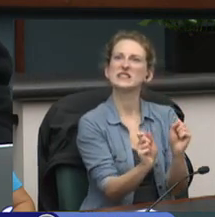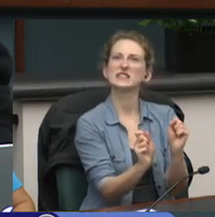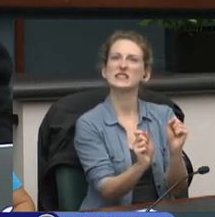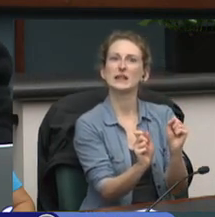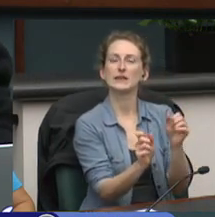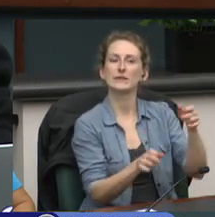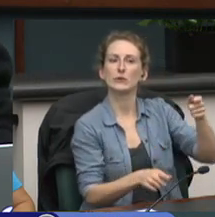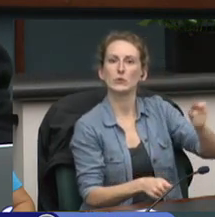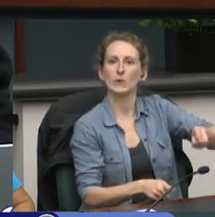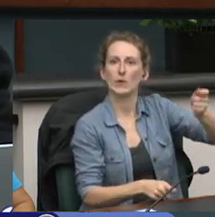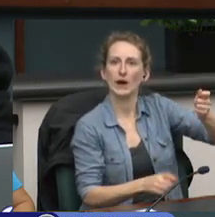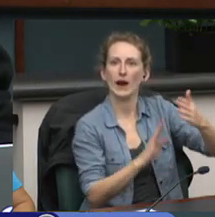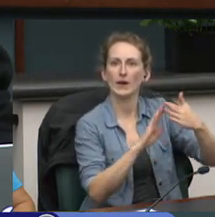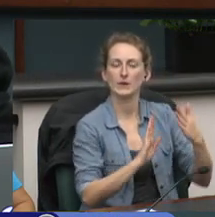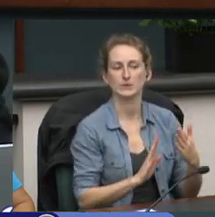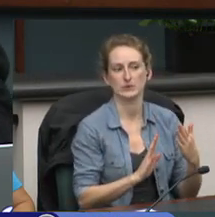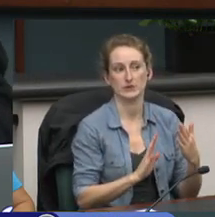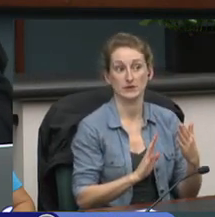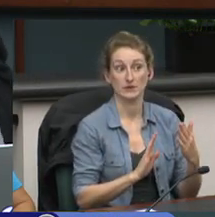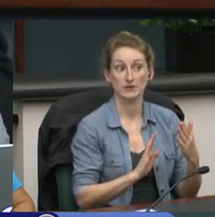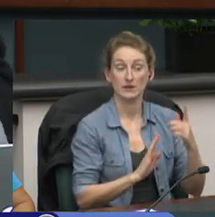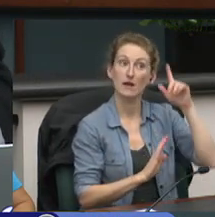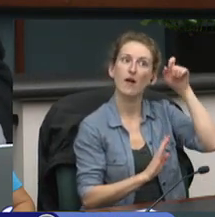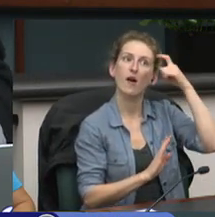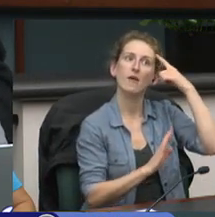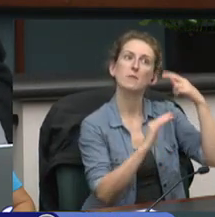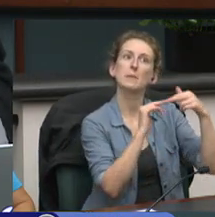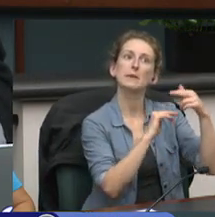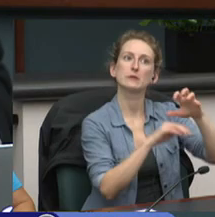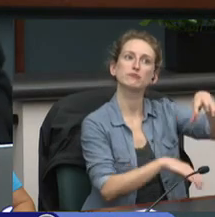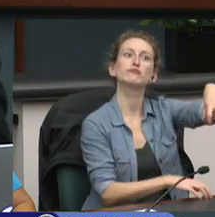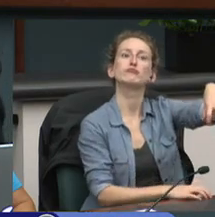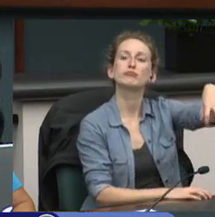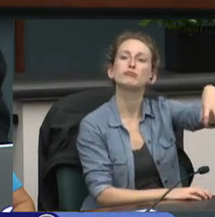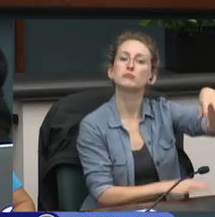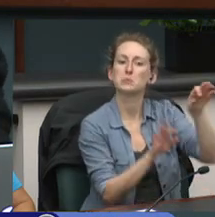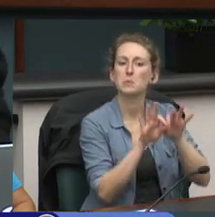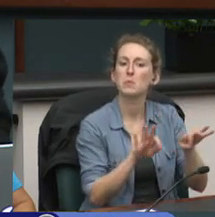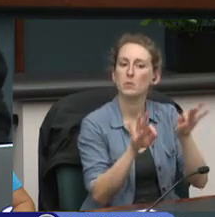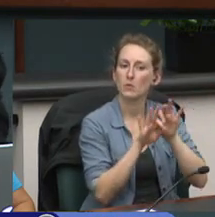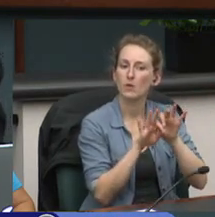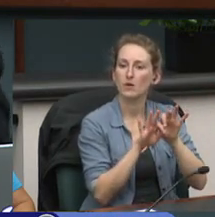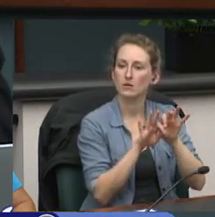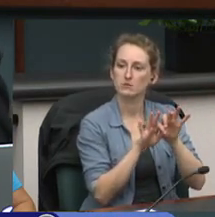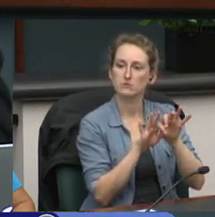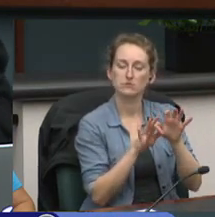and it creates an anchor for all of the kinds of activity saving the courthouse